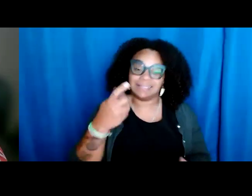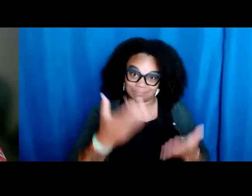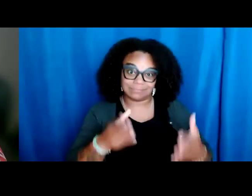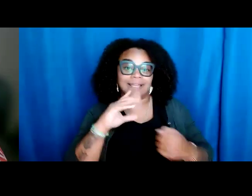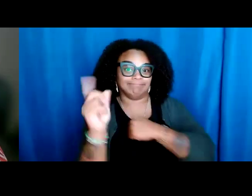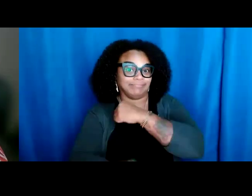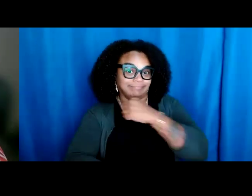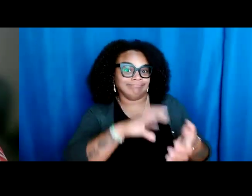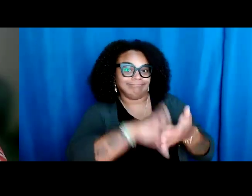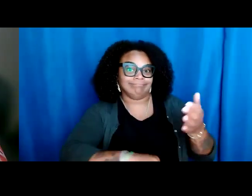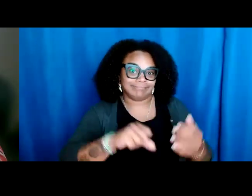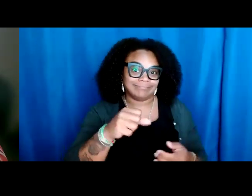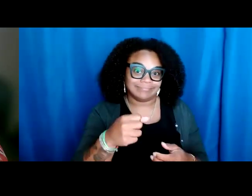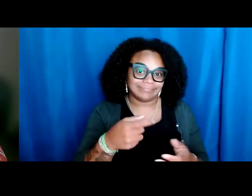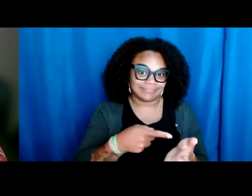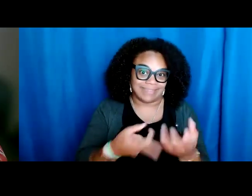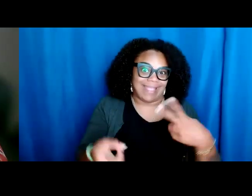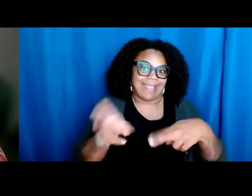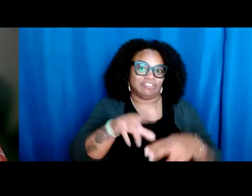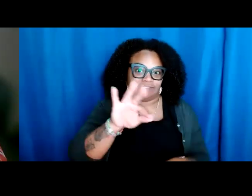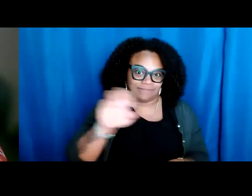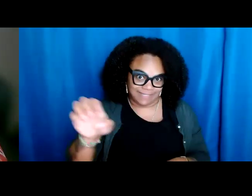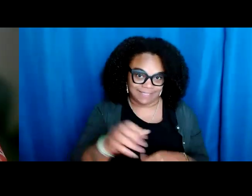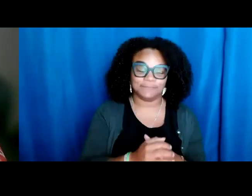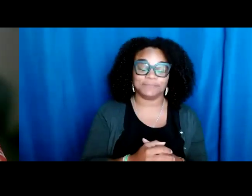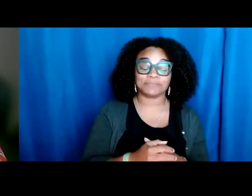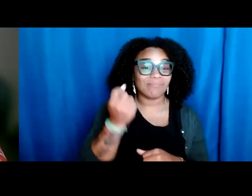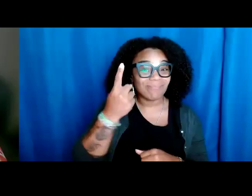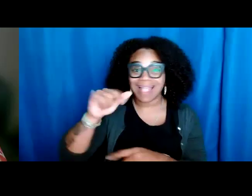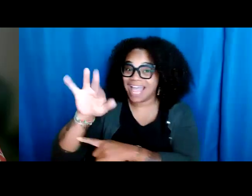and they were required to be made. The IRS does not want to wait until